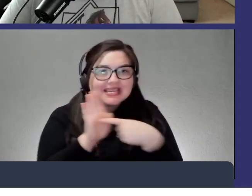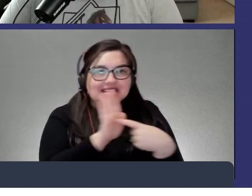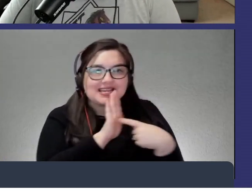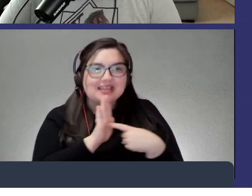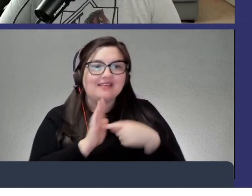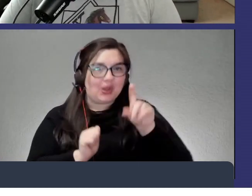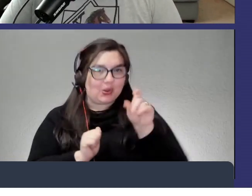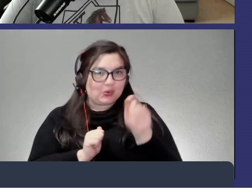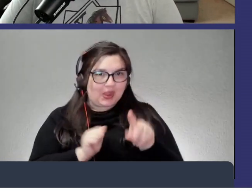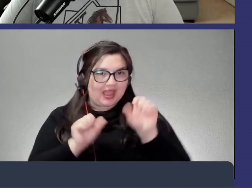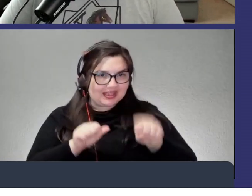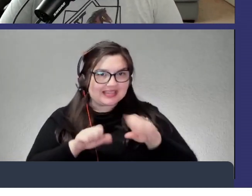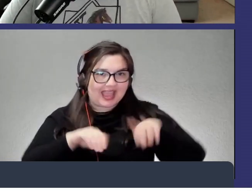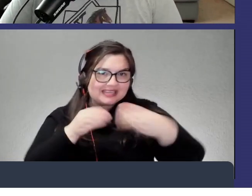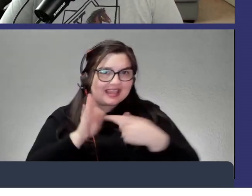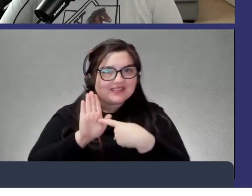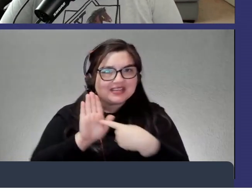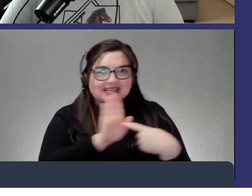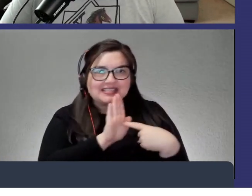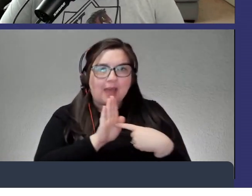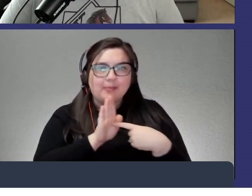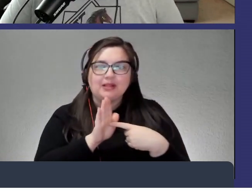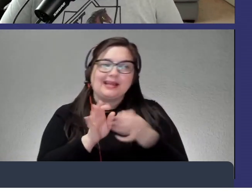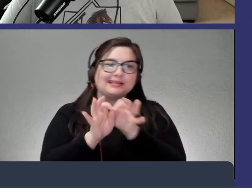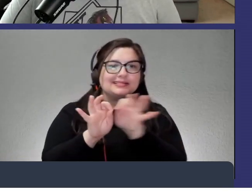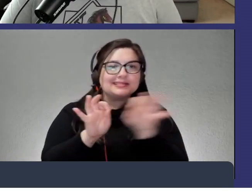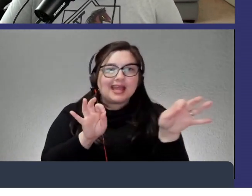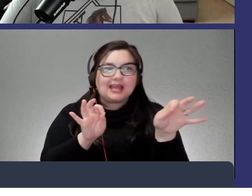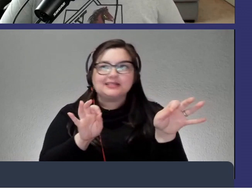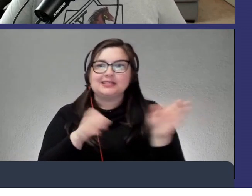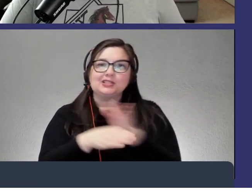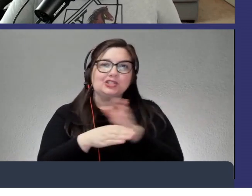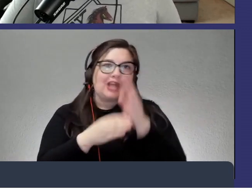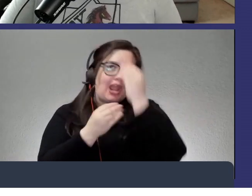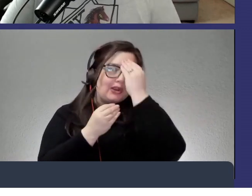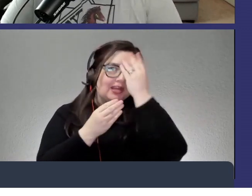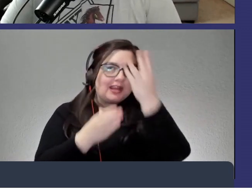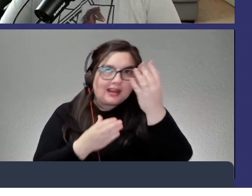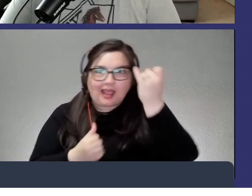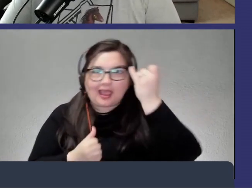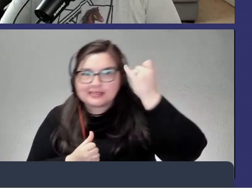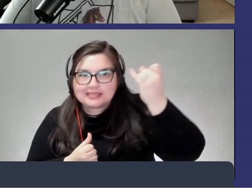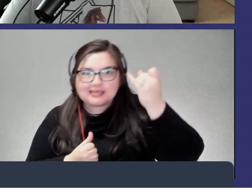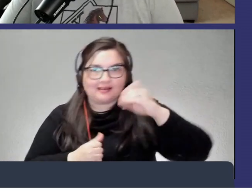Can we give an example of a sentence example sharing an idea of concept between languages?